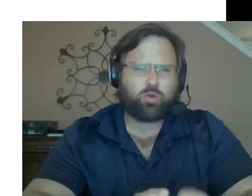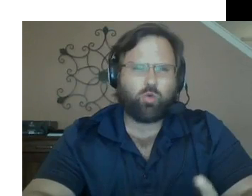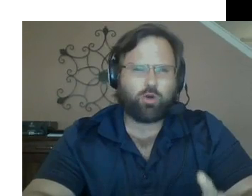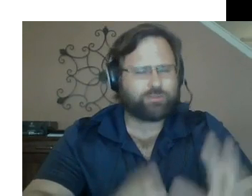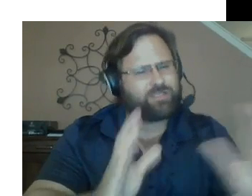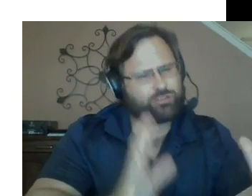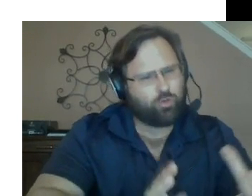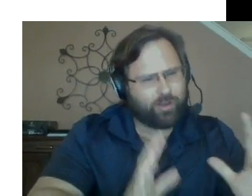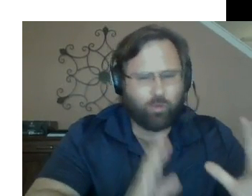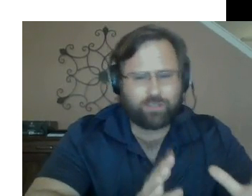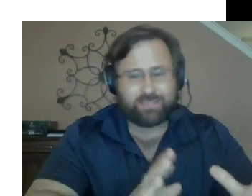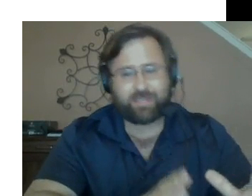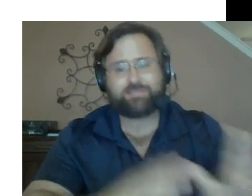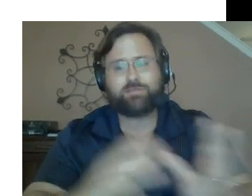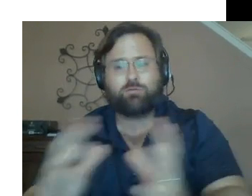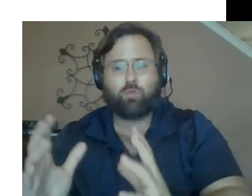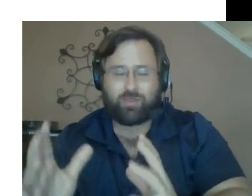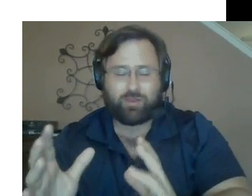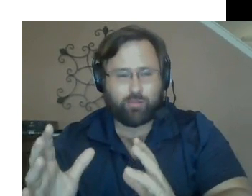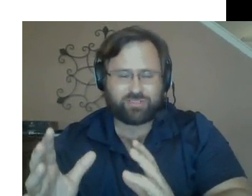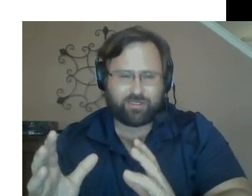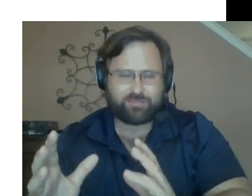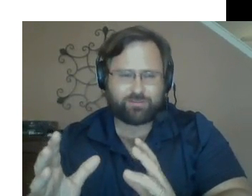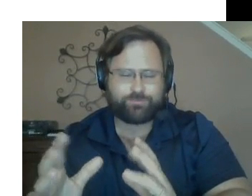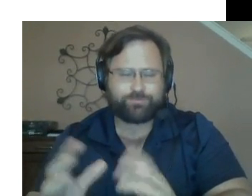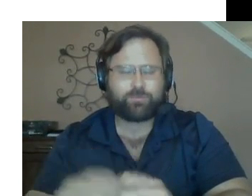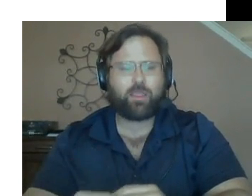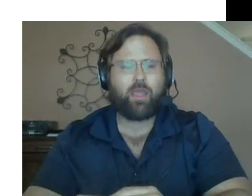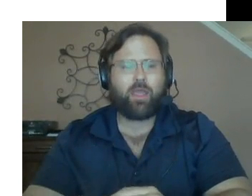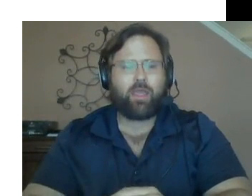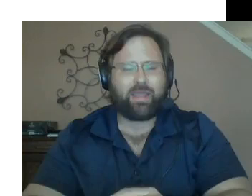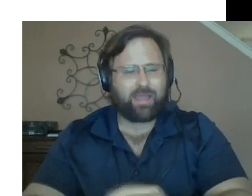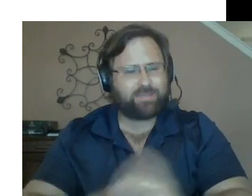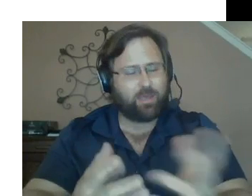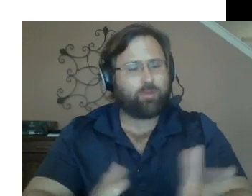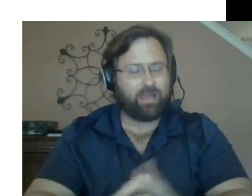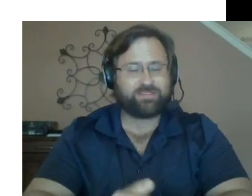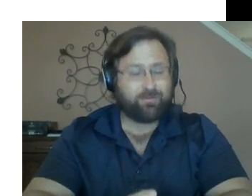are words that join one sentence with another sentence in ASL we have several